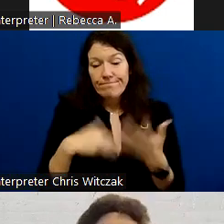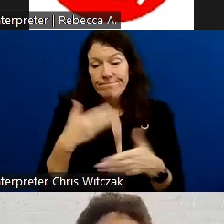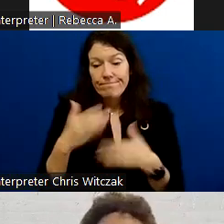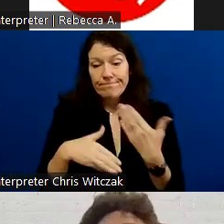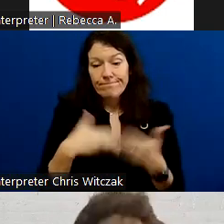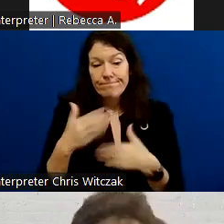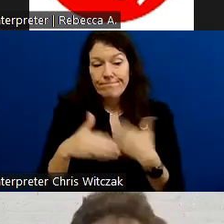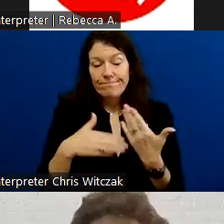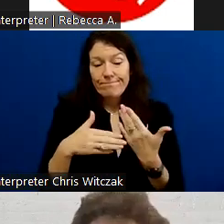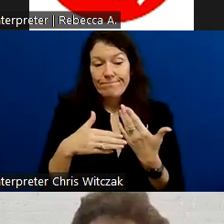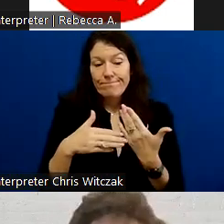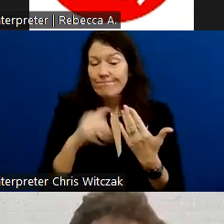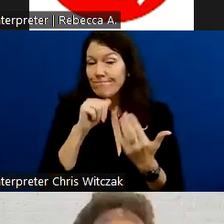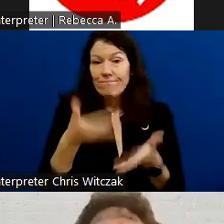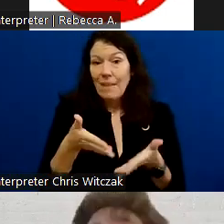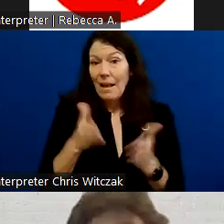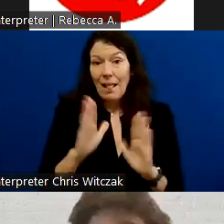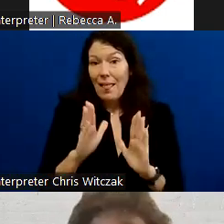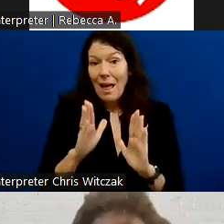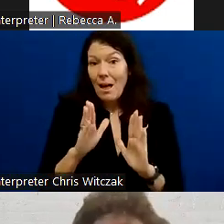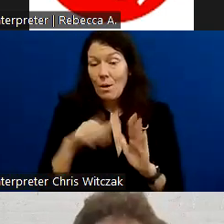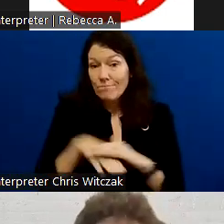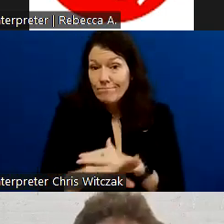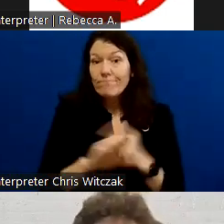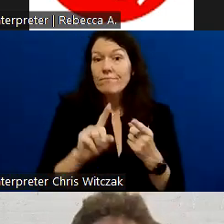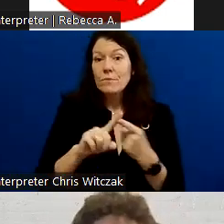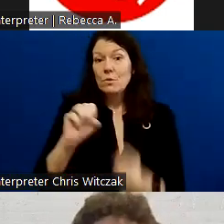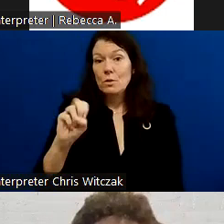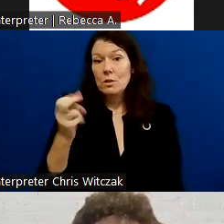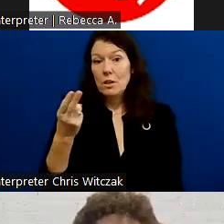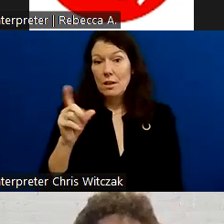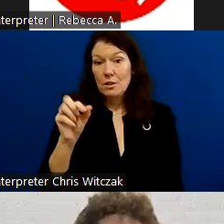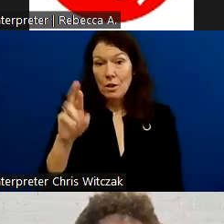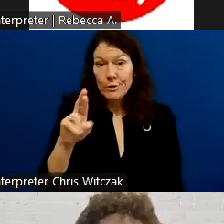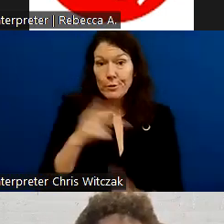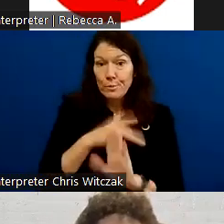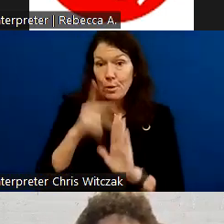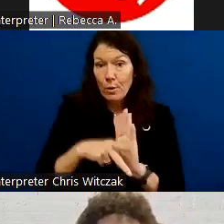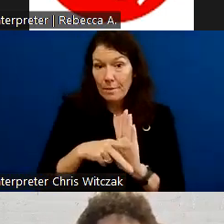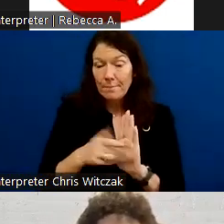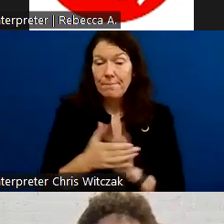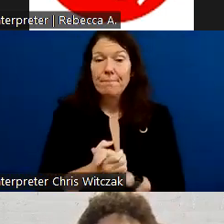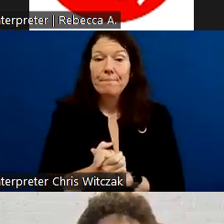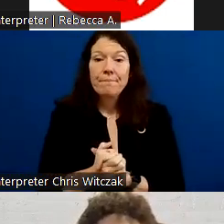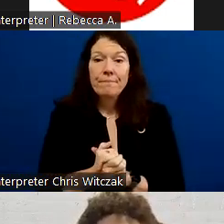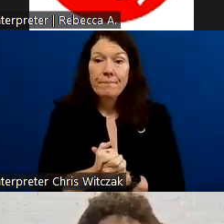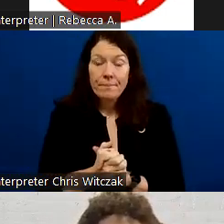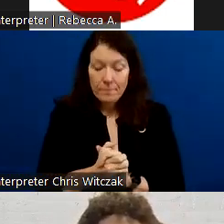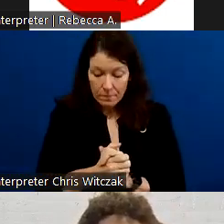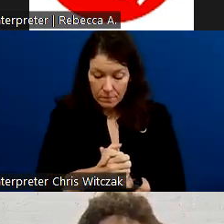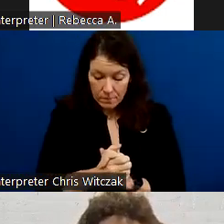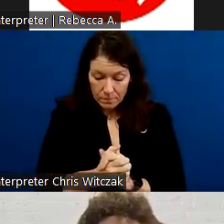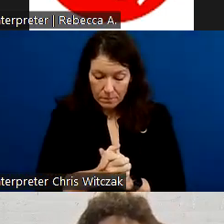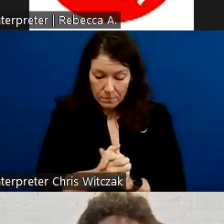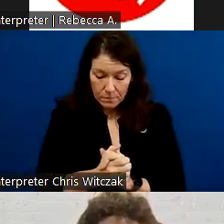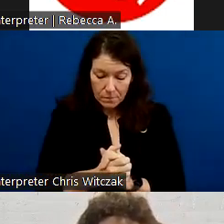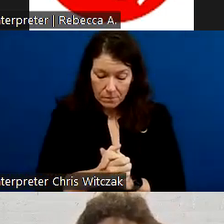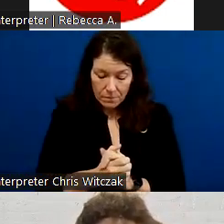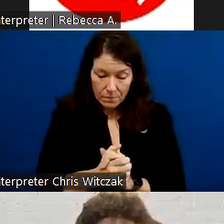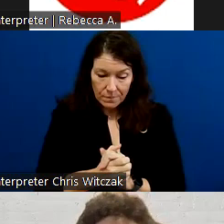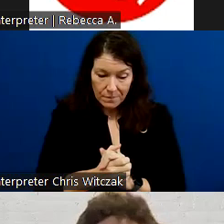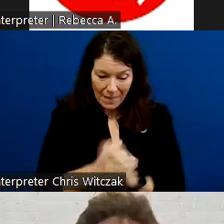to deny them entry into um the program so what we want to do in those spaces in those